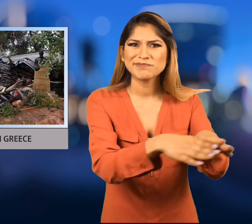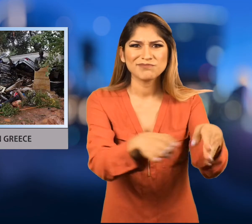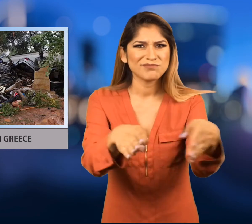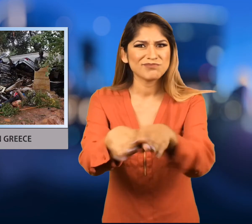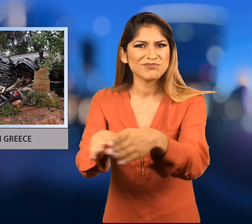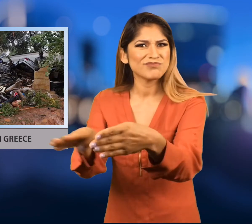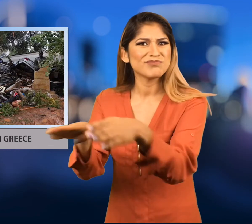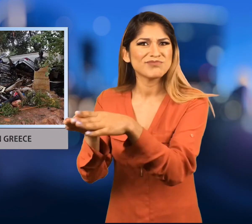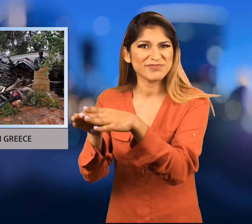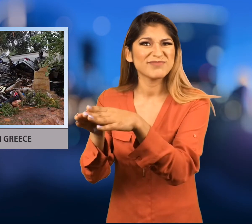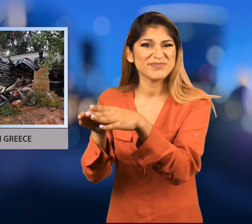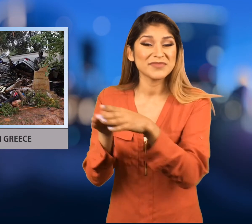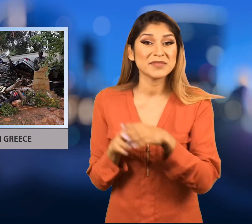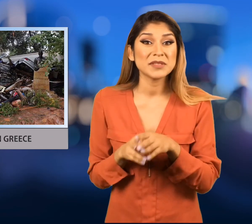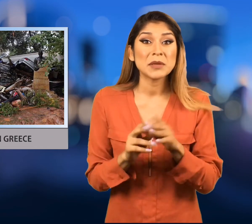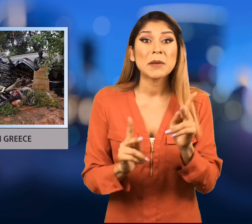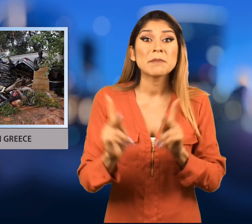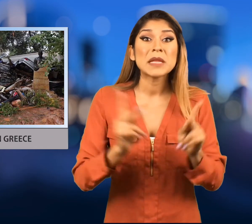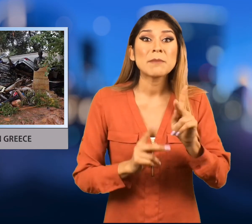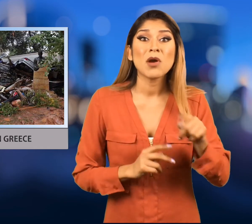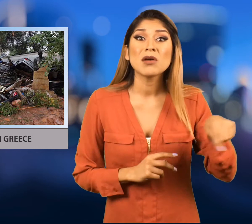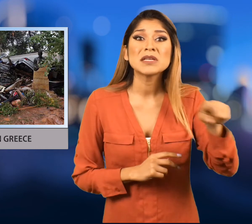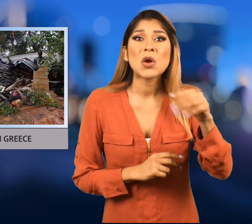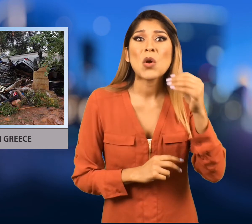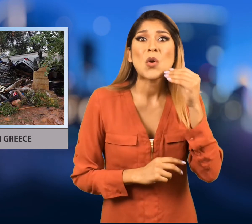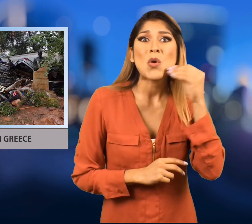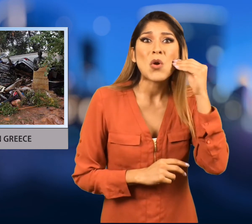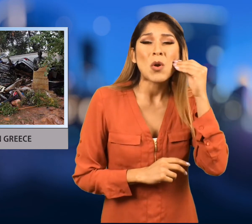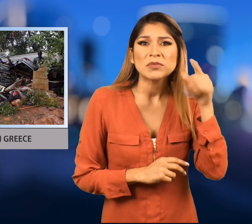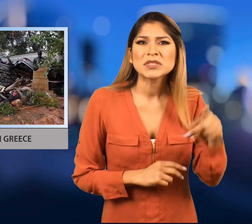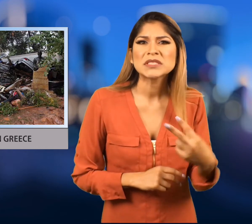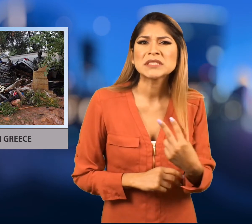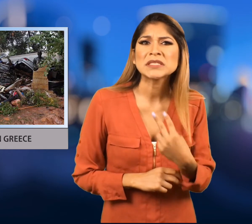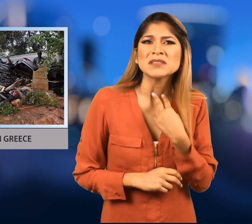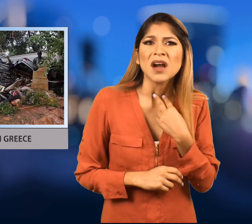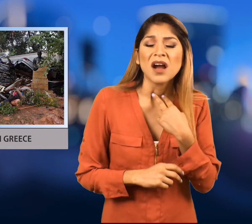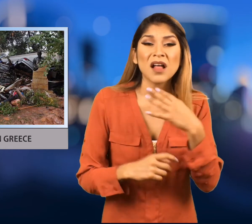are closed. Some people are trapped in